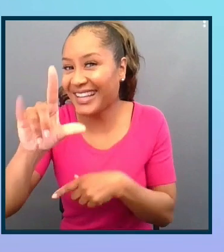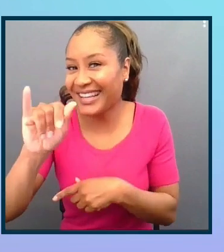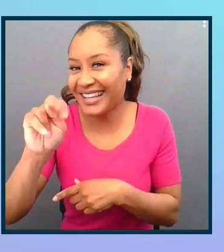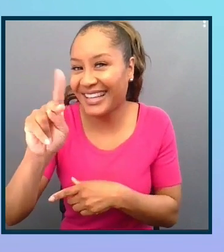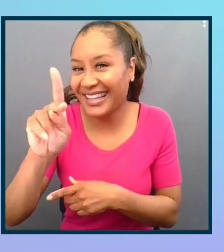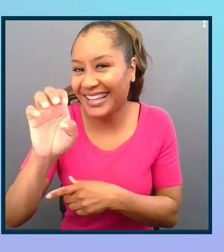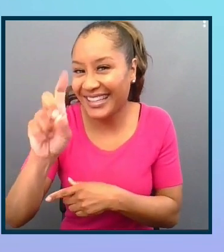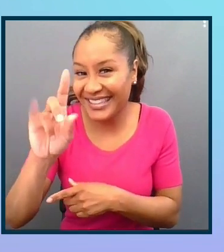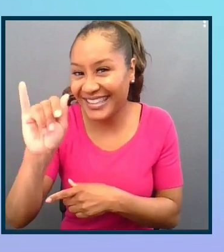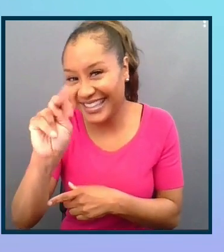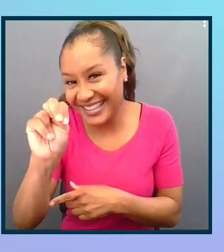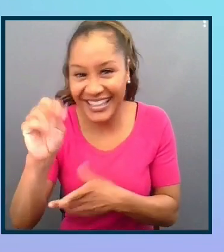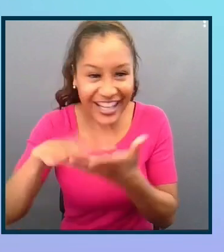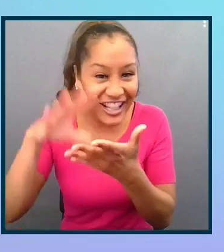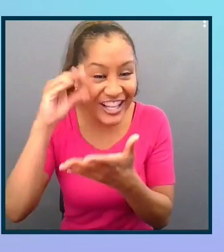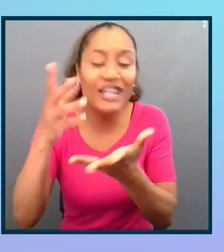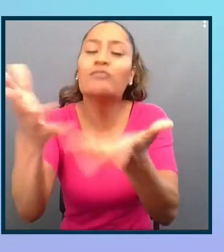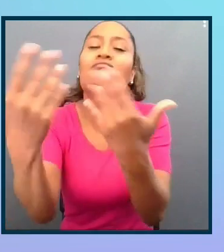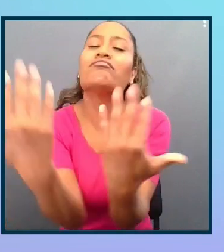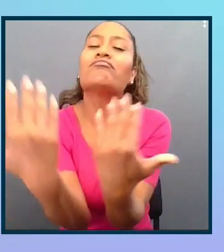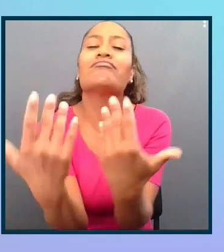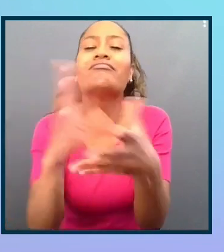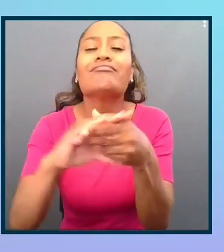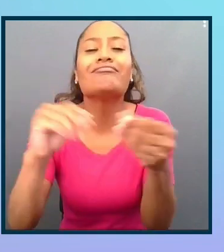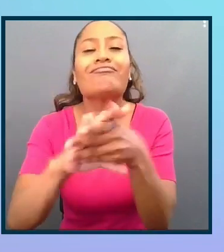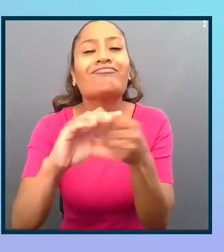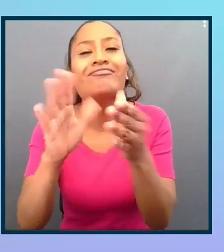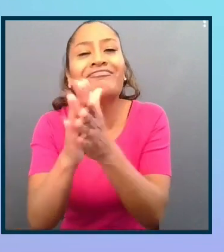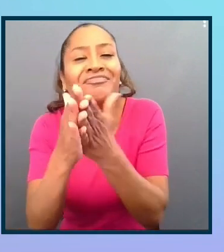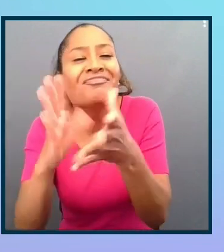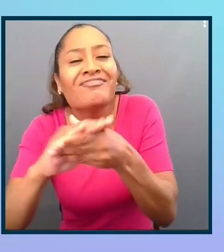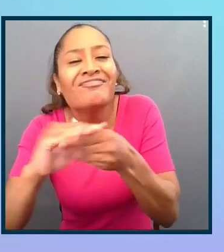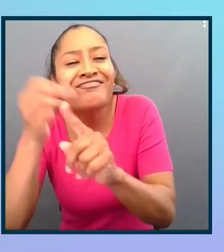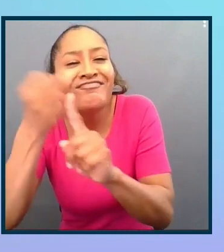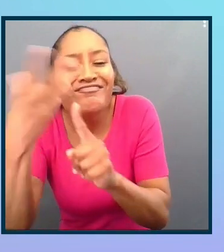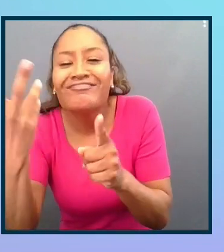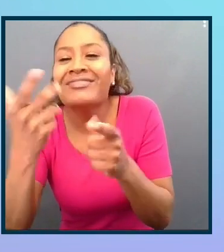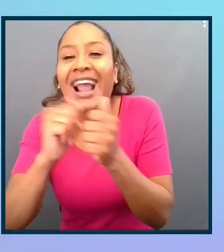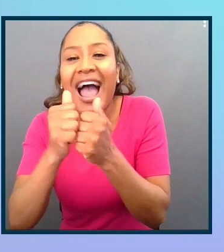Can you share a little bit more about your book and how to follow your work in the future?